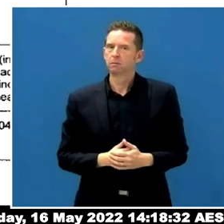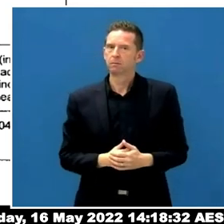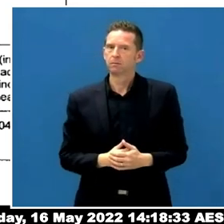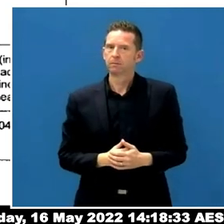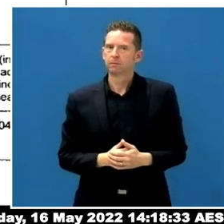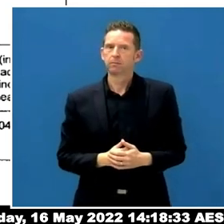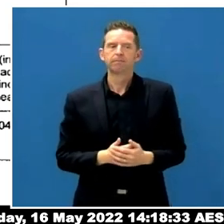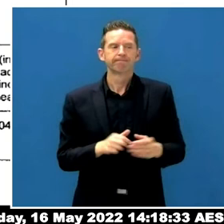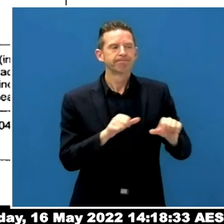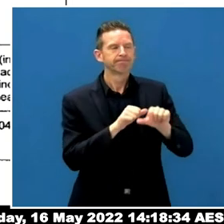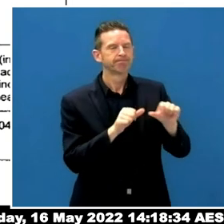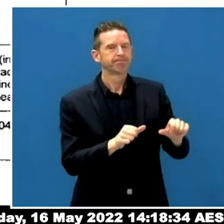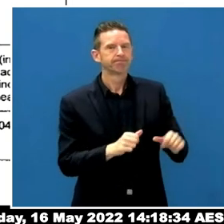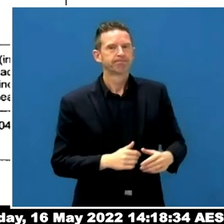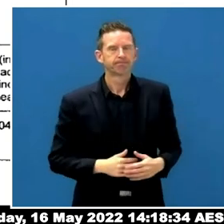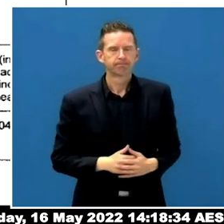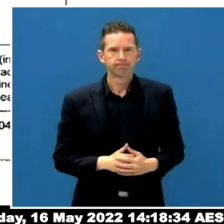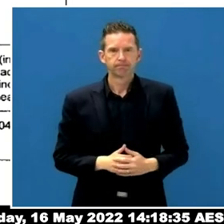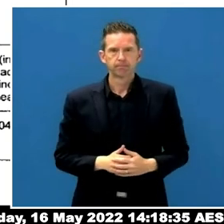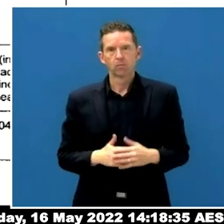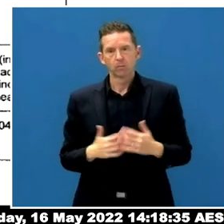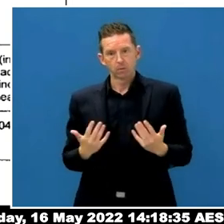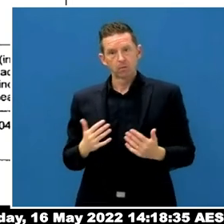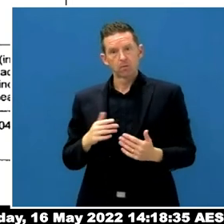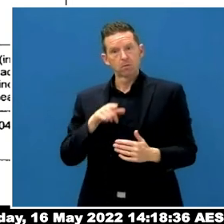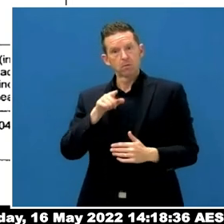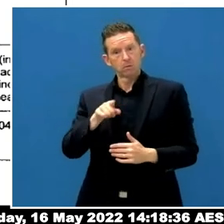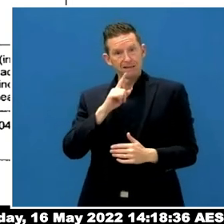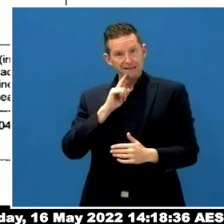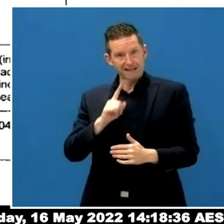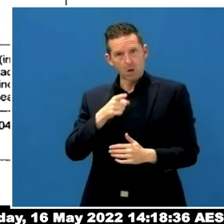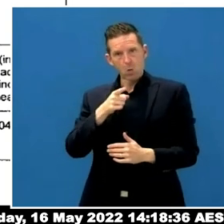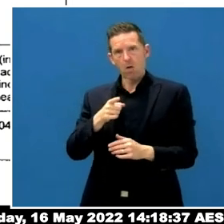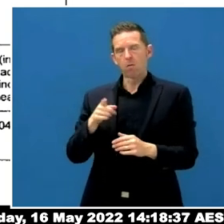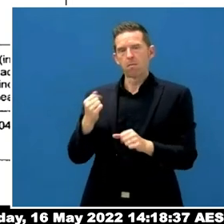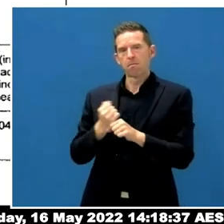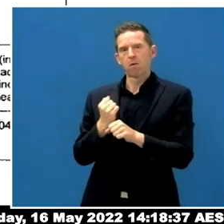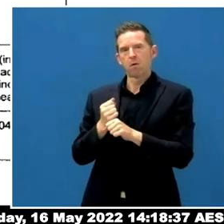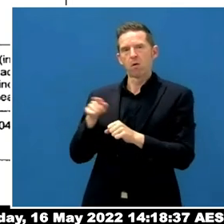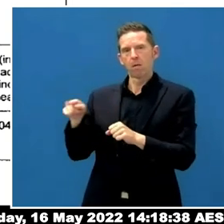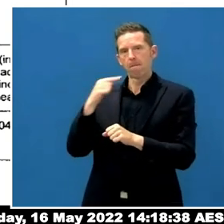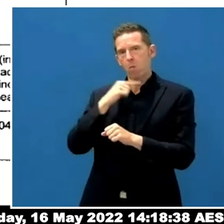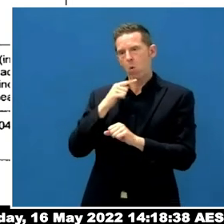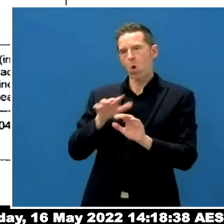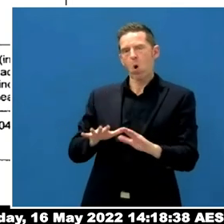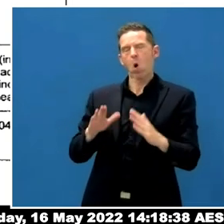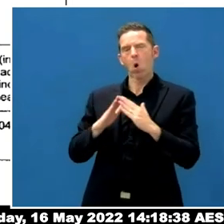And then you say you kept him at home for school holidays. Used to keep him home 12 weeks per year.